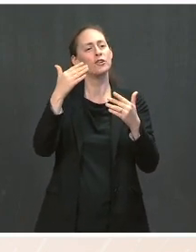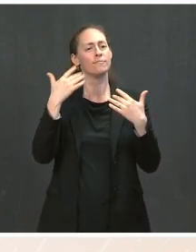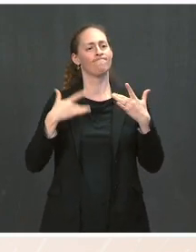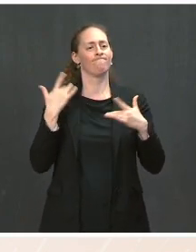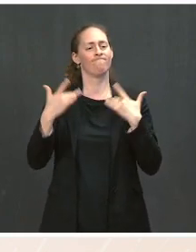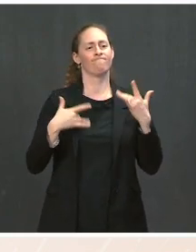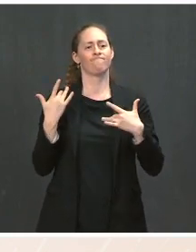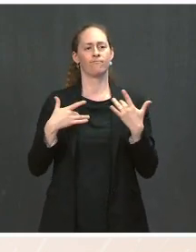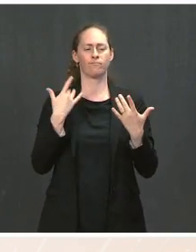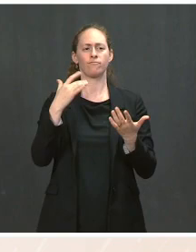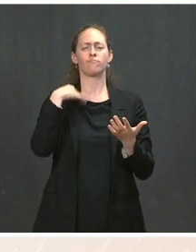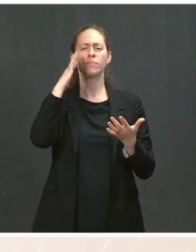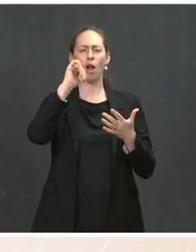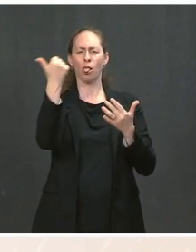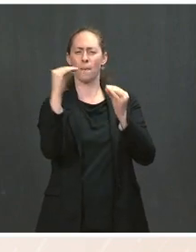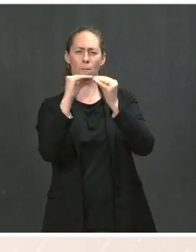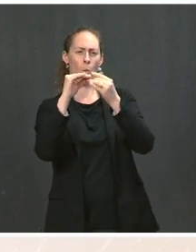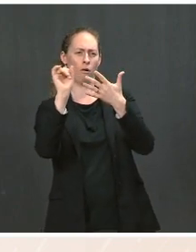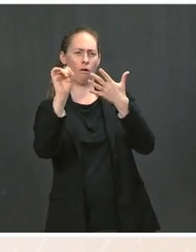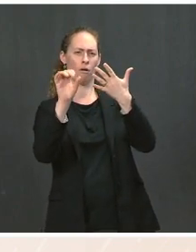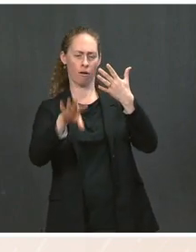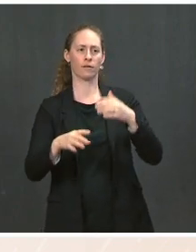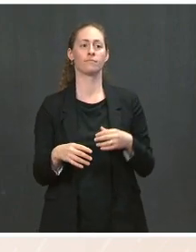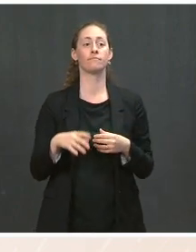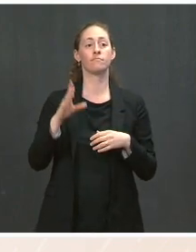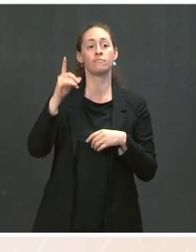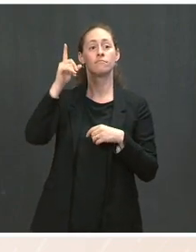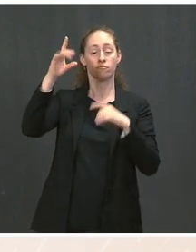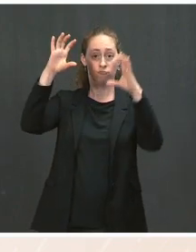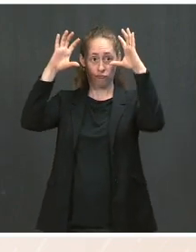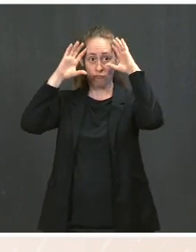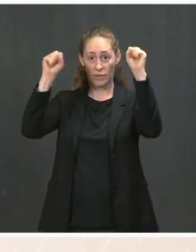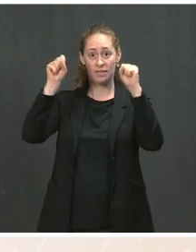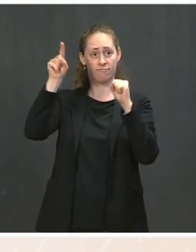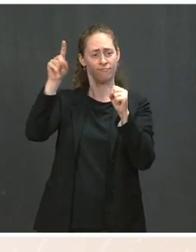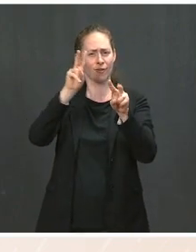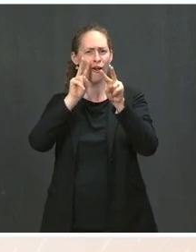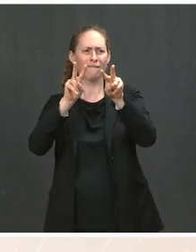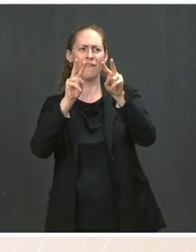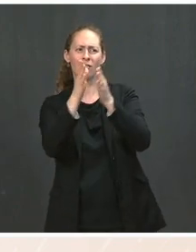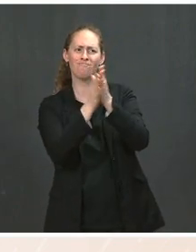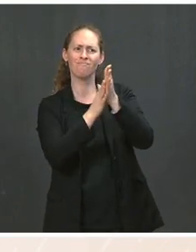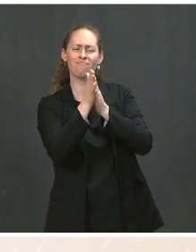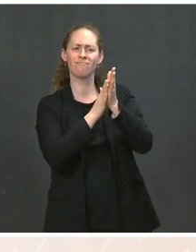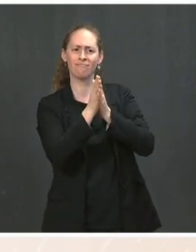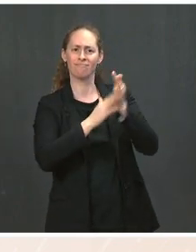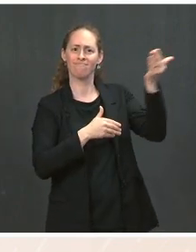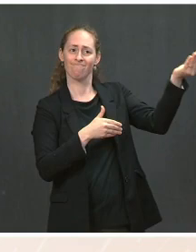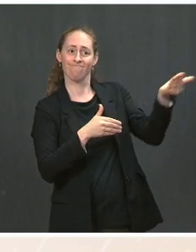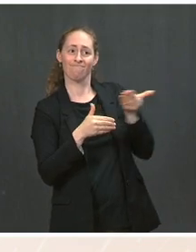One more scheduling update: President Biden looks forward to welcoming President Moon of the Republic of Korea to the White House in the second half of May.